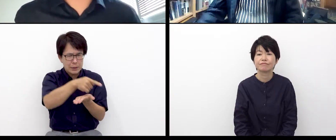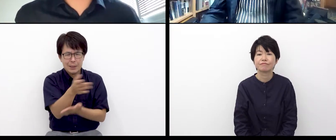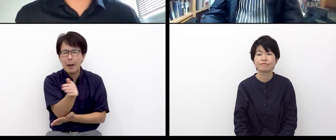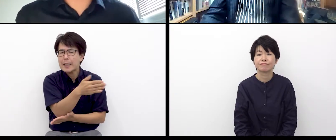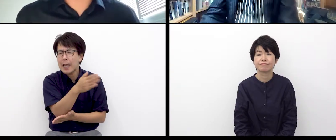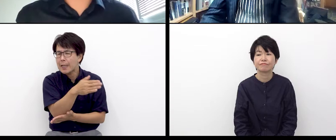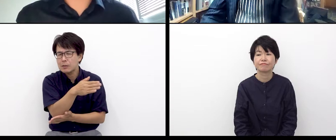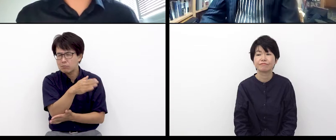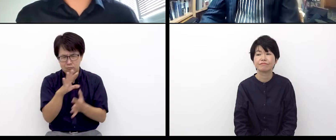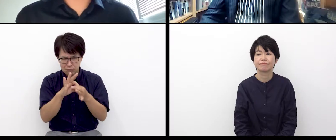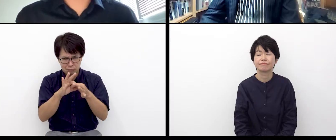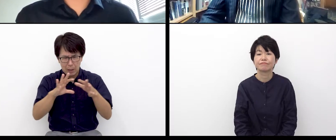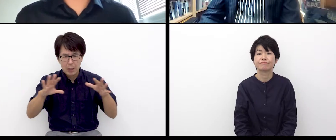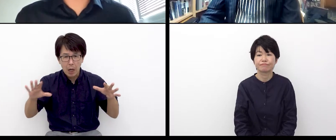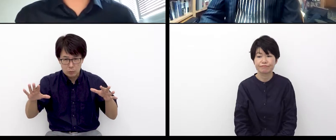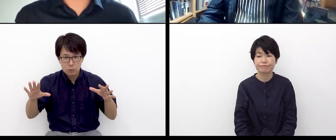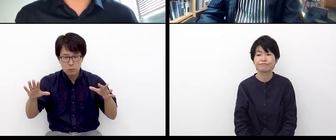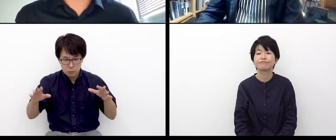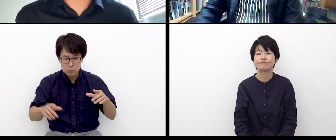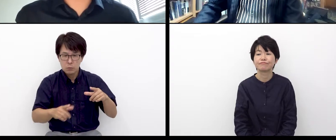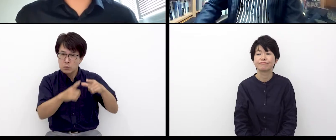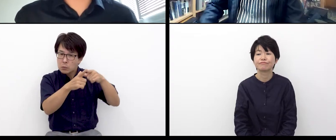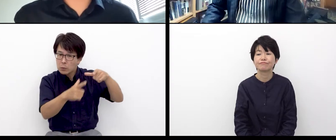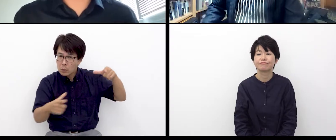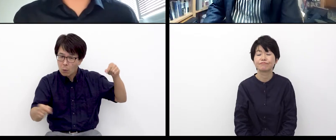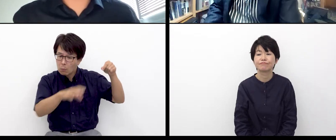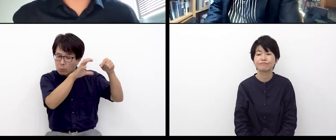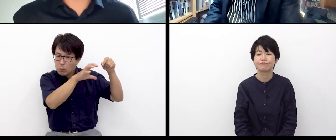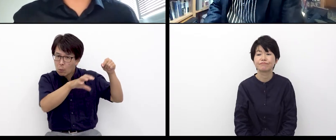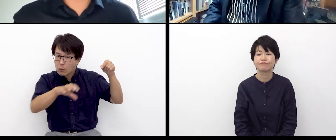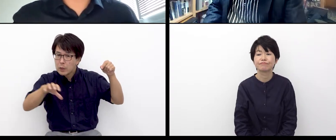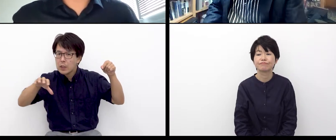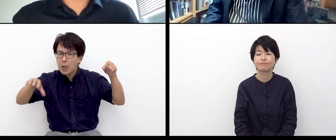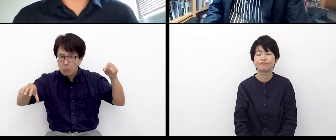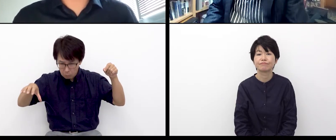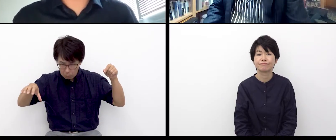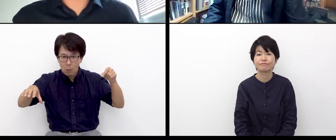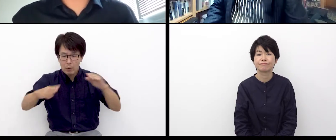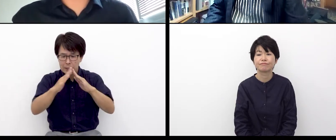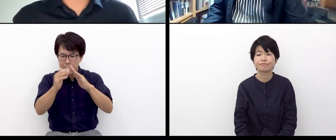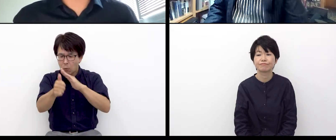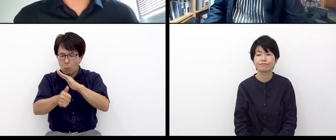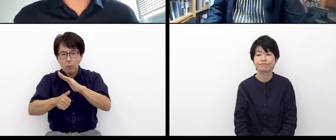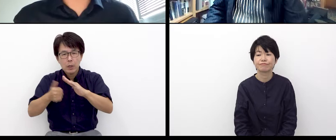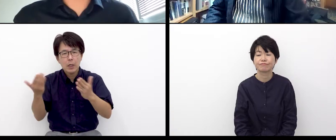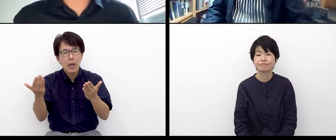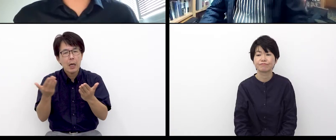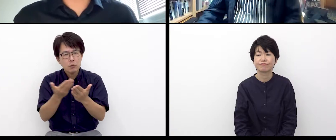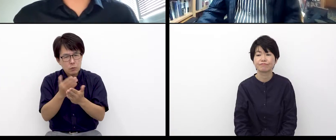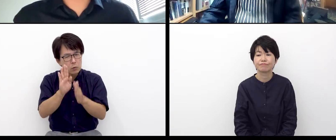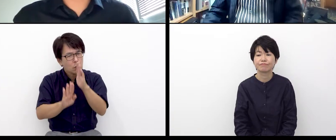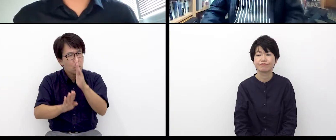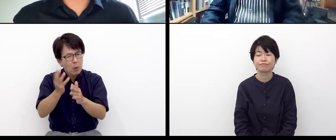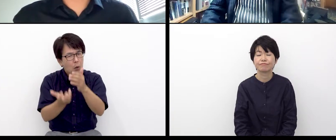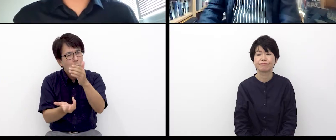but it means that it can be everywhere and it can happen everywhere.